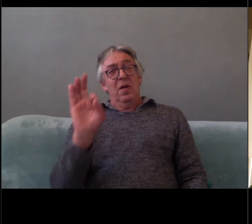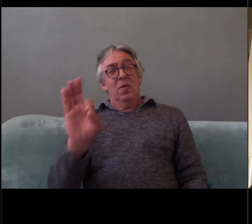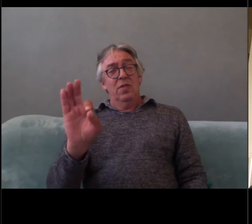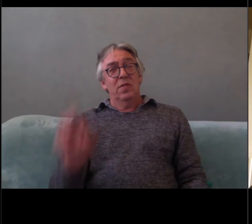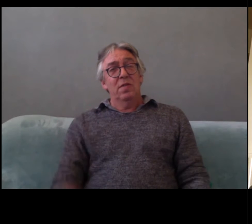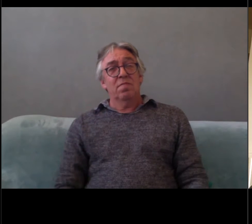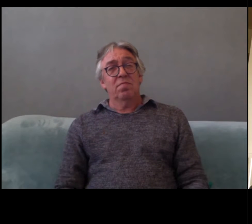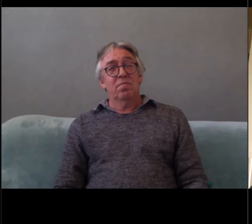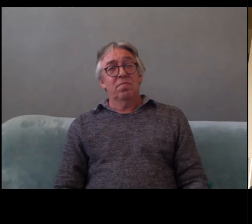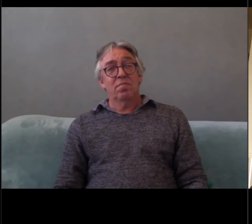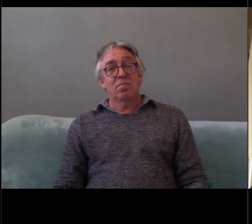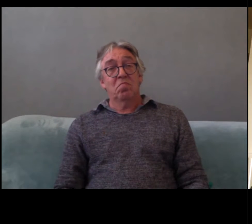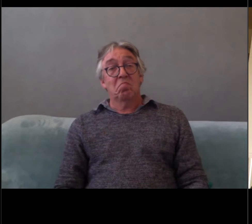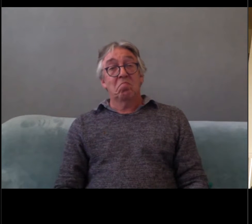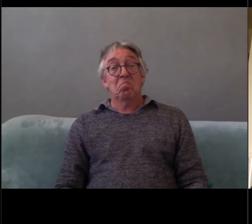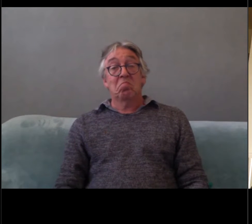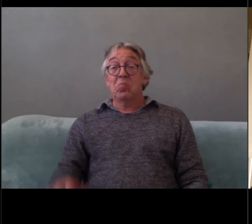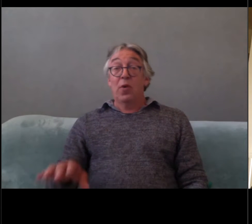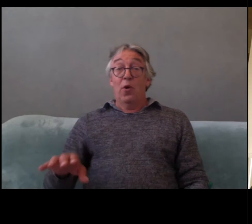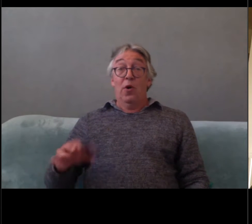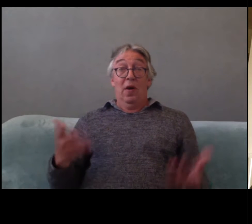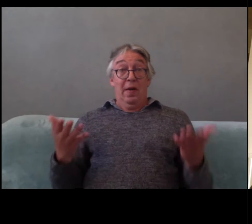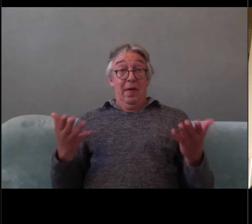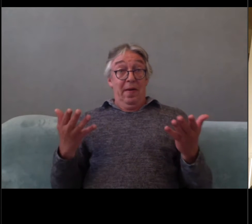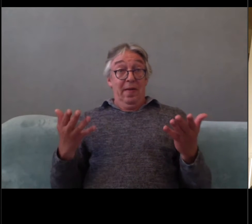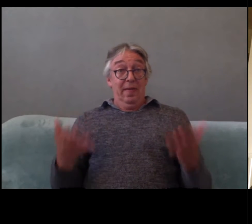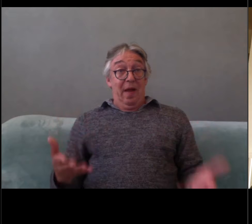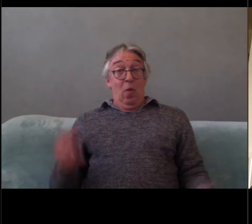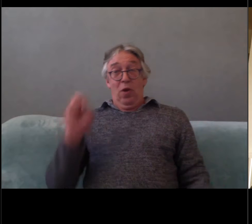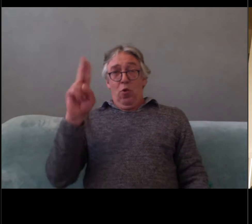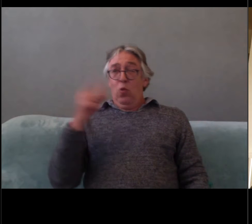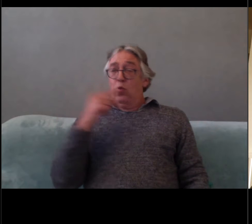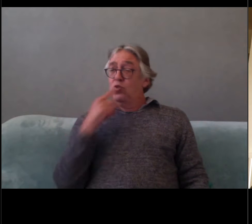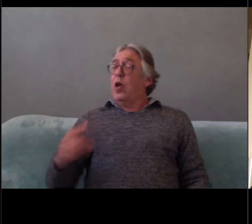to the Member States to utilize the structural funds,